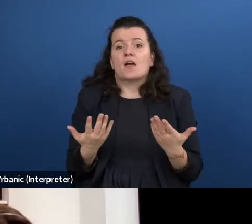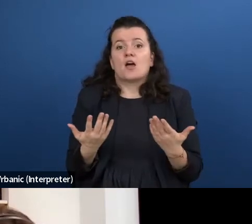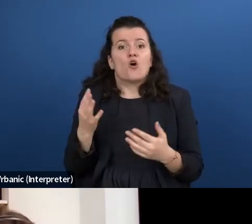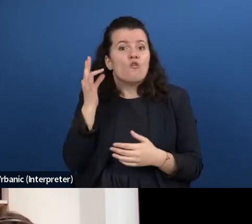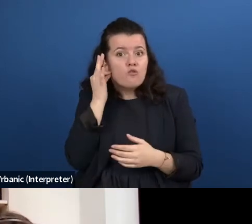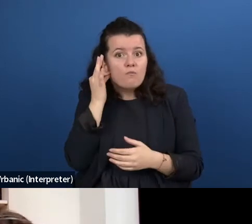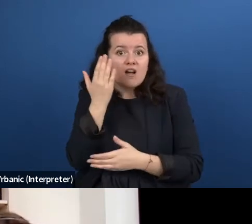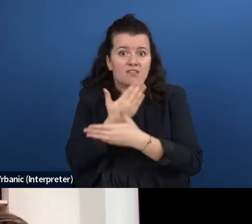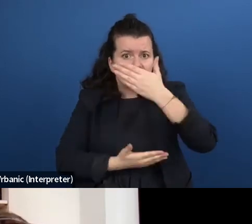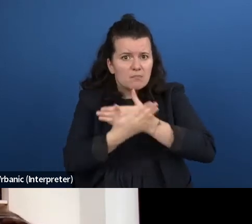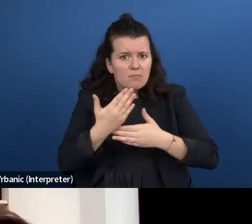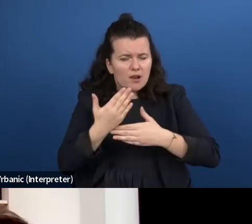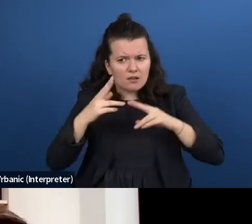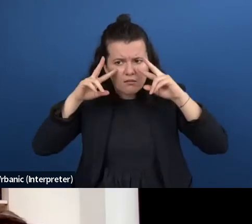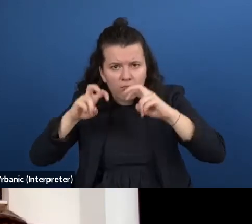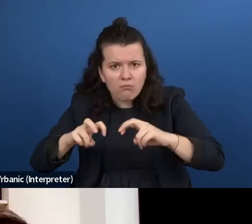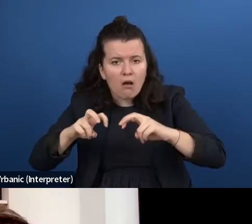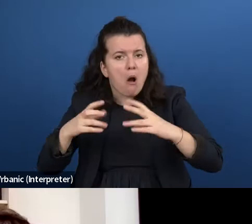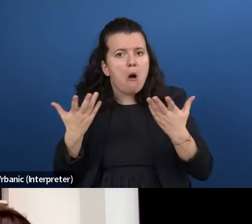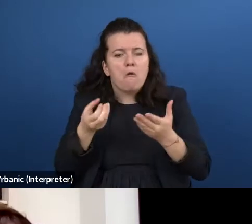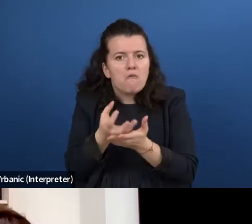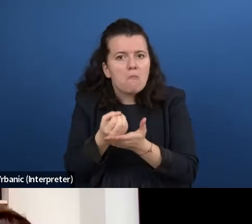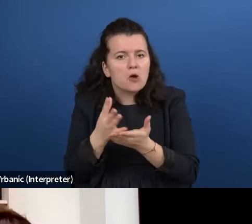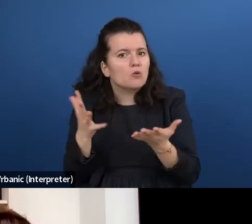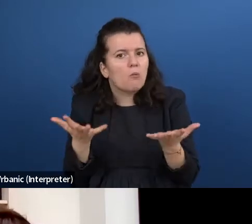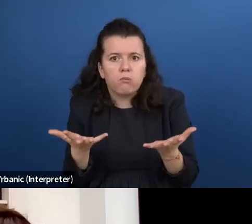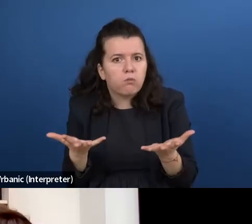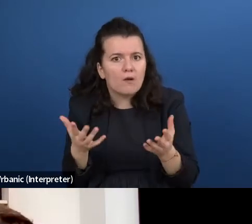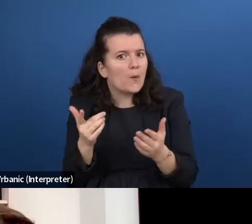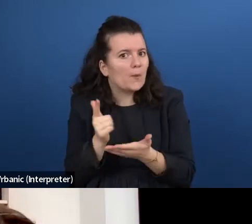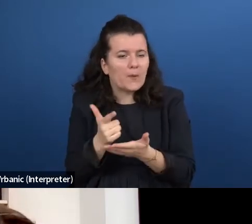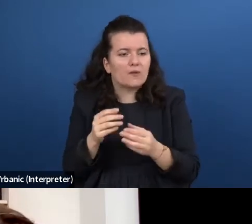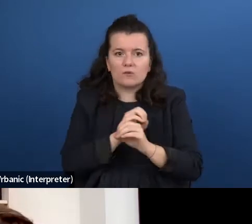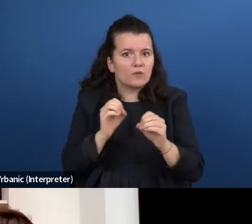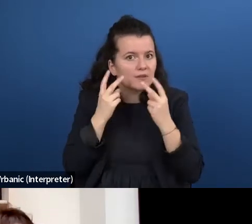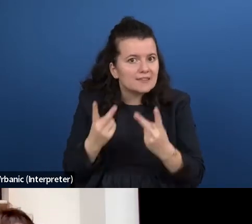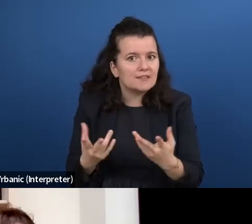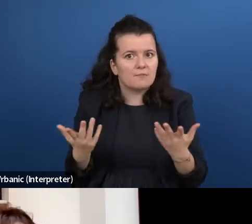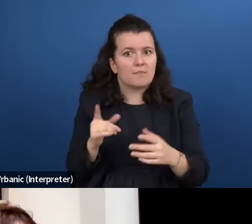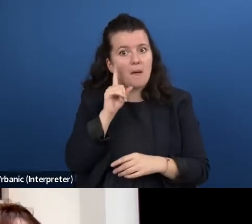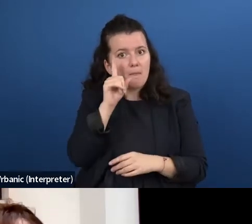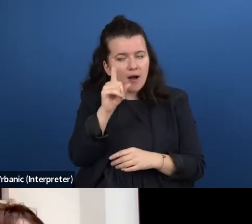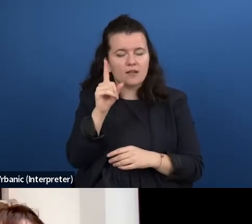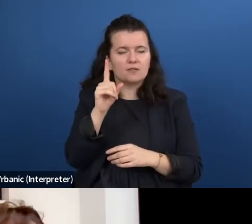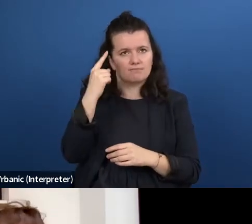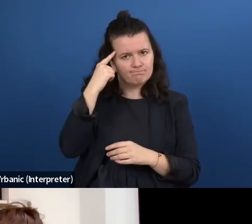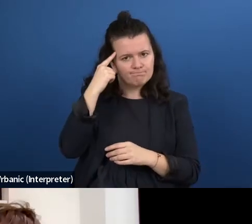We also have a huge plan to combat trafficking that was introduced from 2015 to 2018.